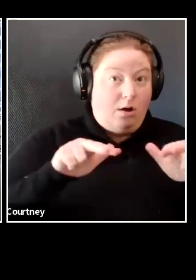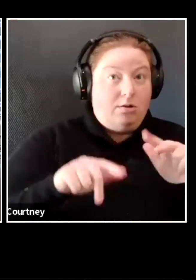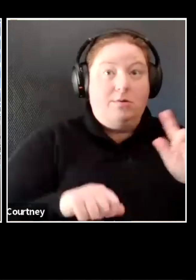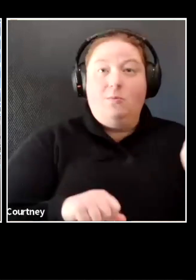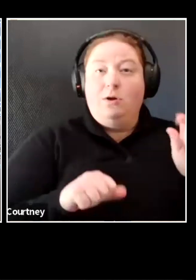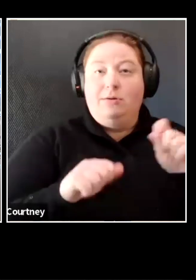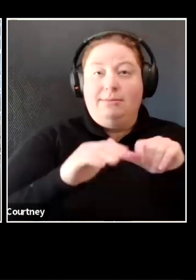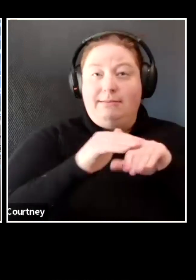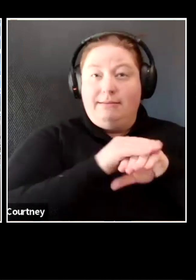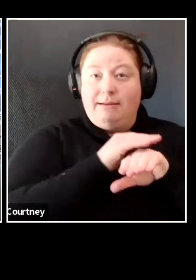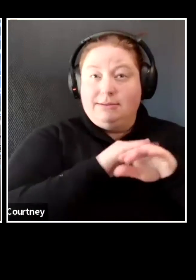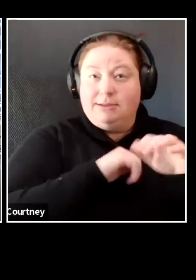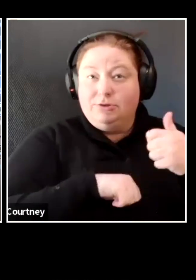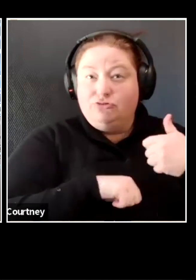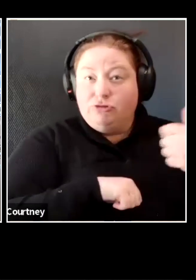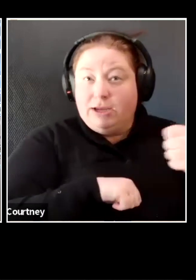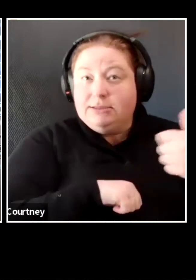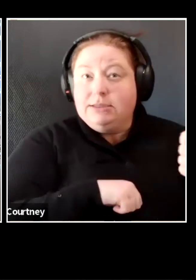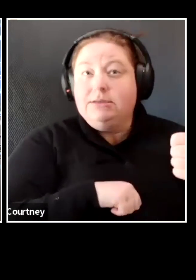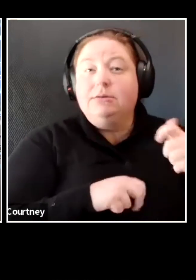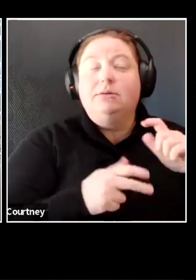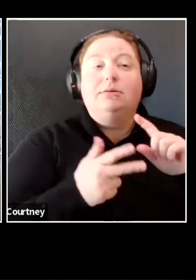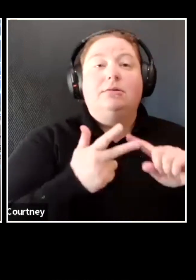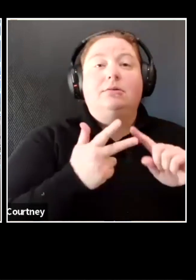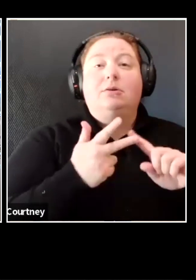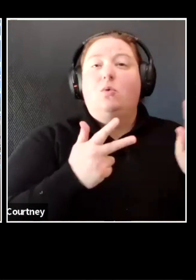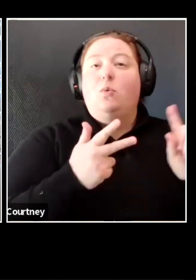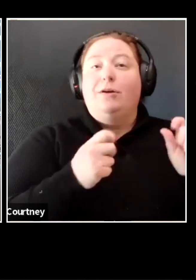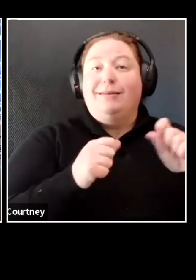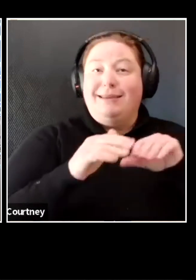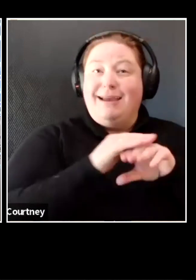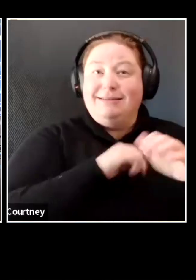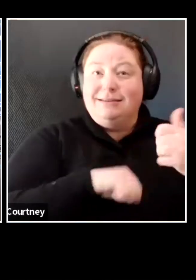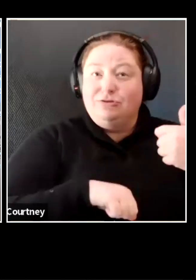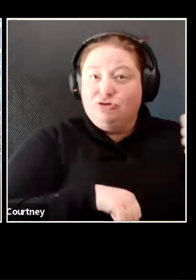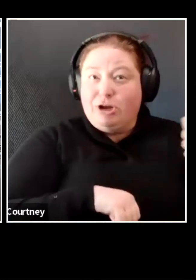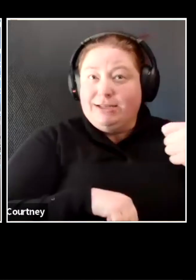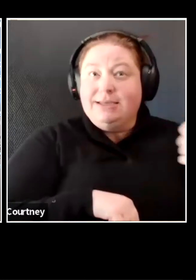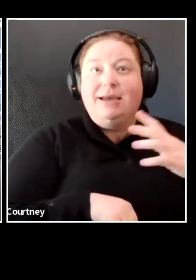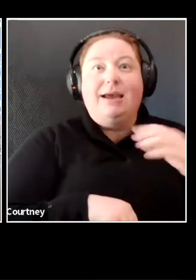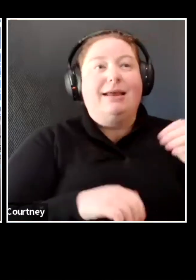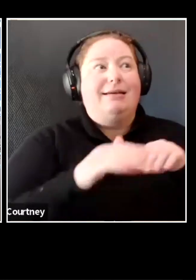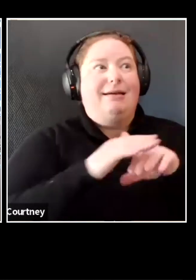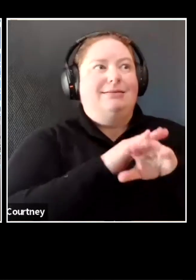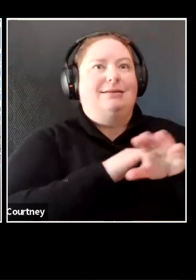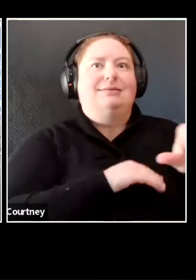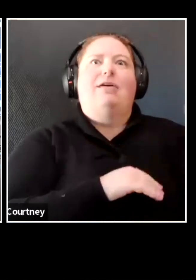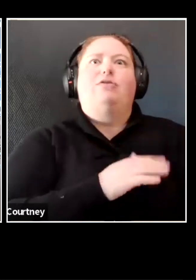where can people access transit and then access other communities where points of interest and